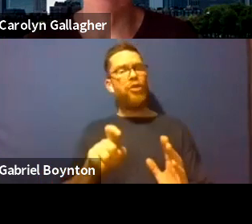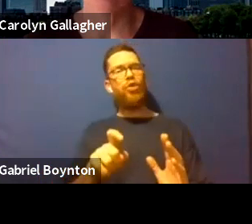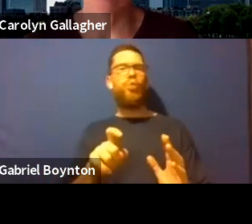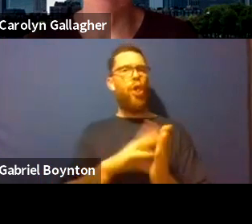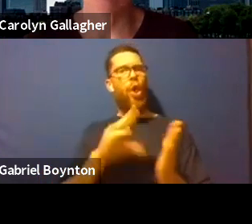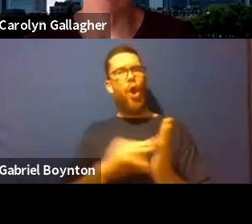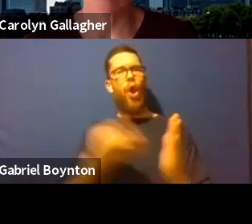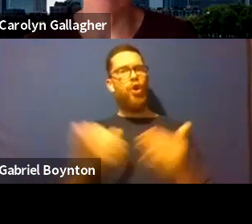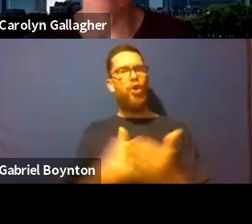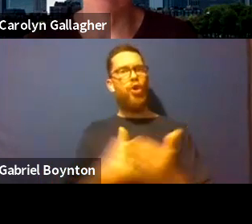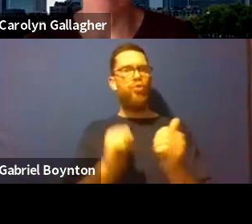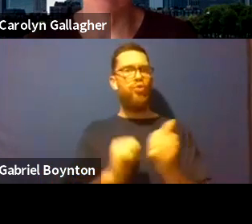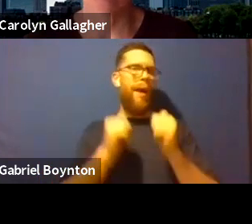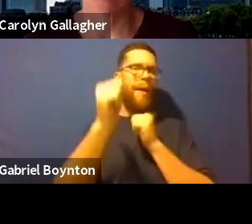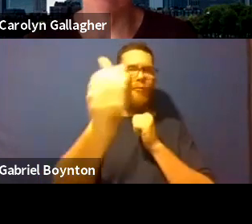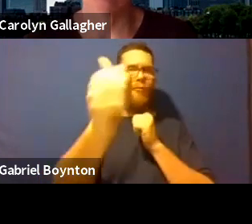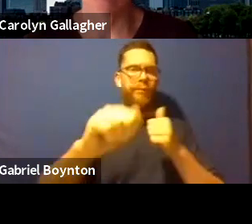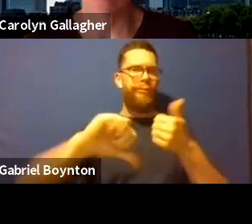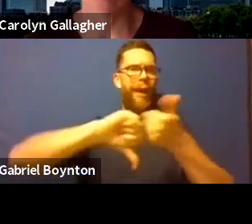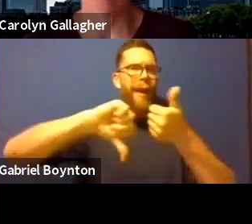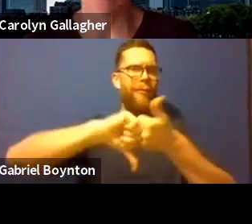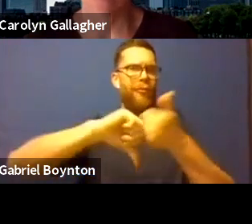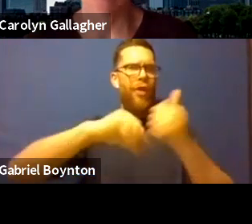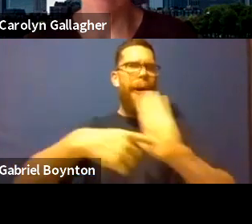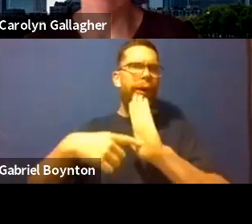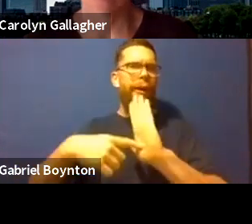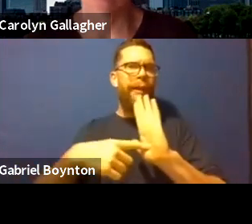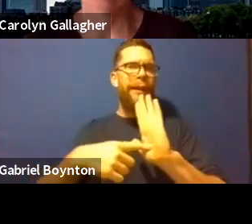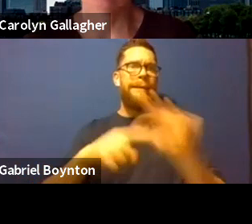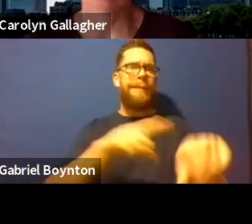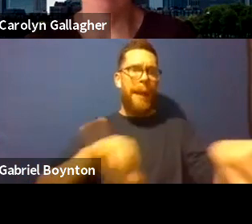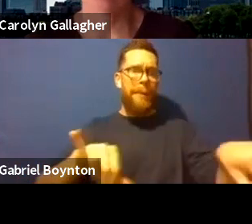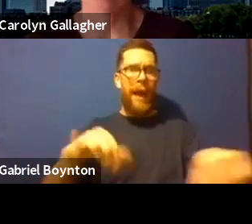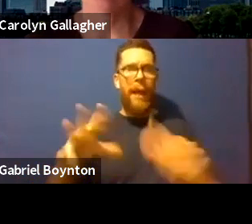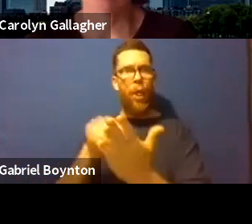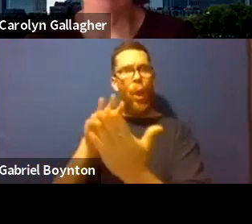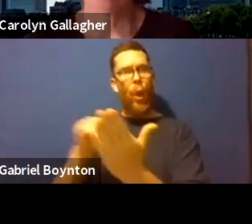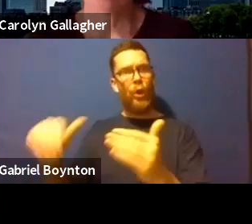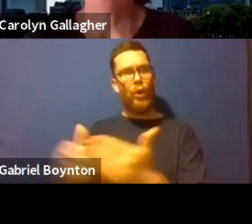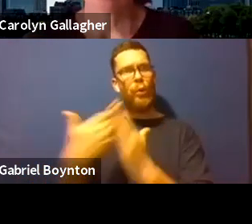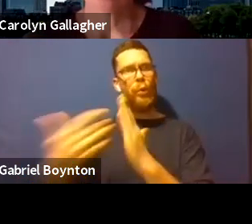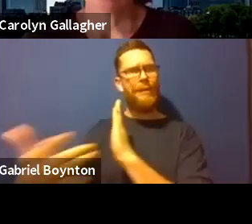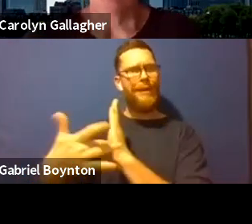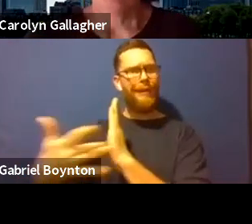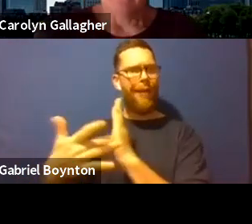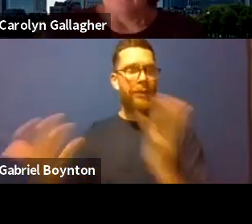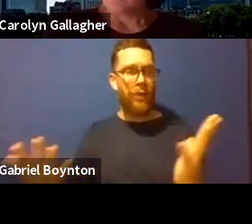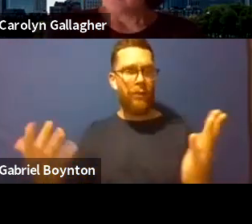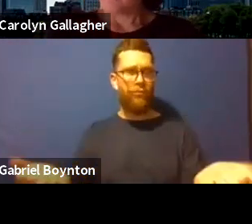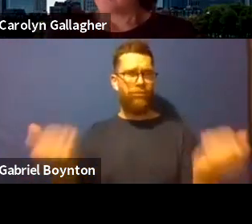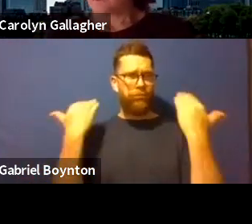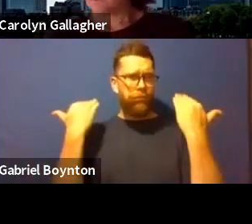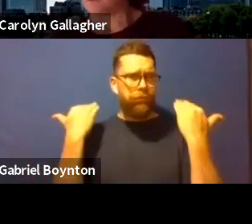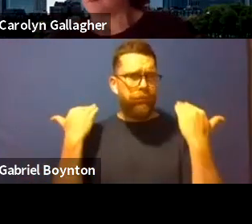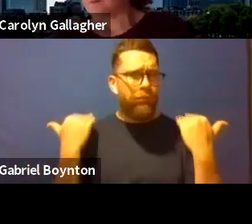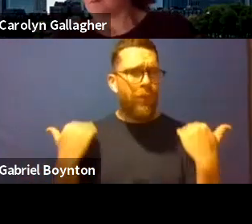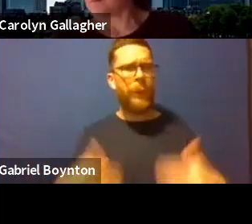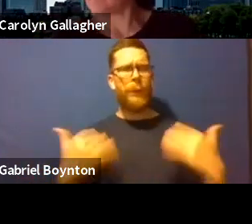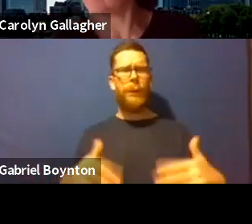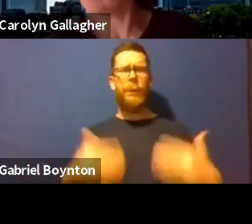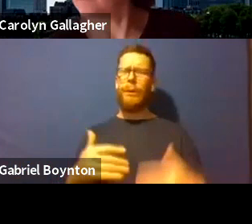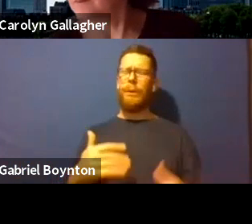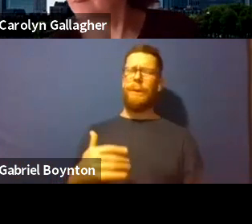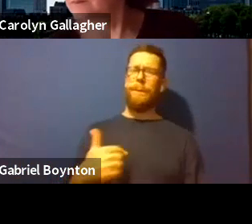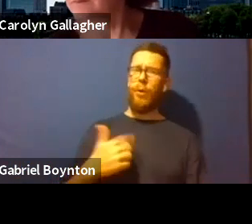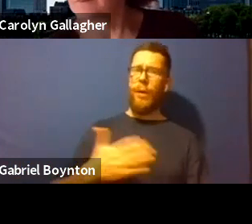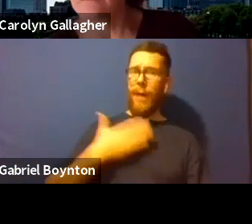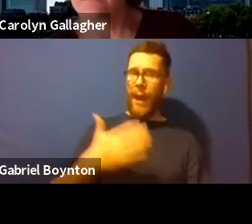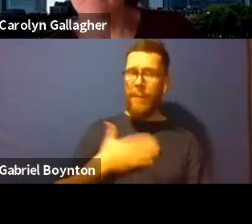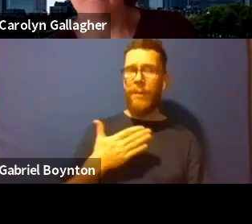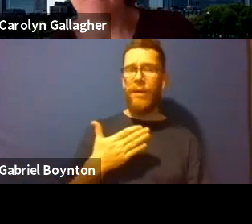Sheri Cohen: Here's a whole bunch of technology, you've got to figure out how to educate kids while using this. It's overwhelming and I'm really glad that the two of you are, are, you know, and your team are really running with this.